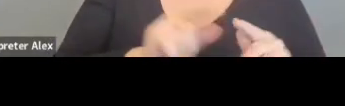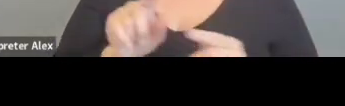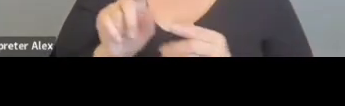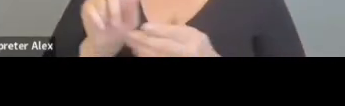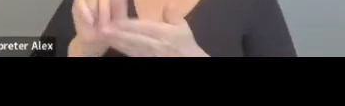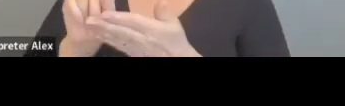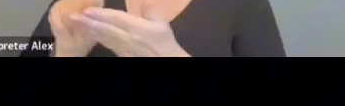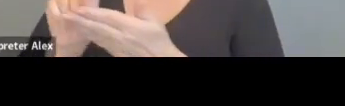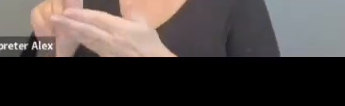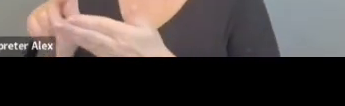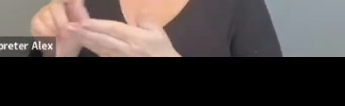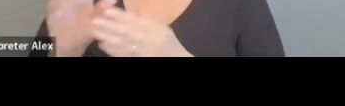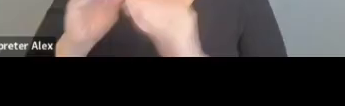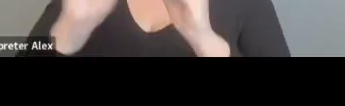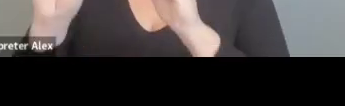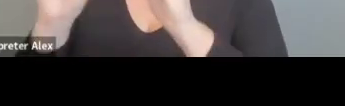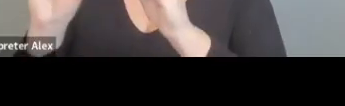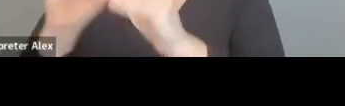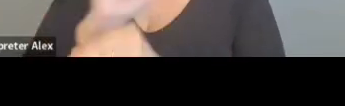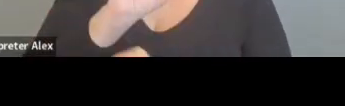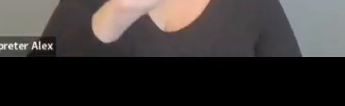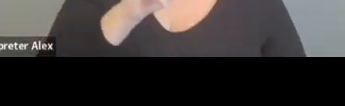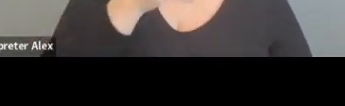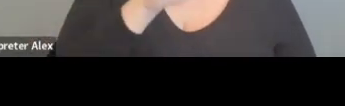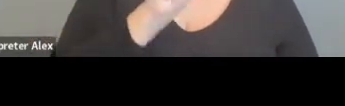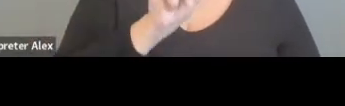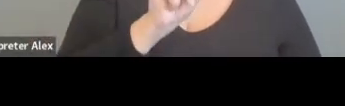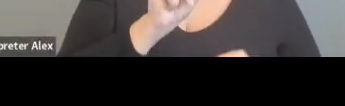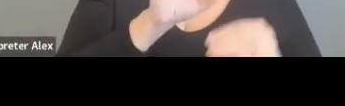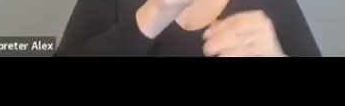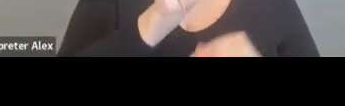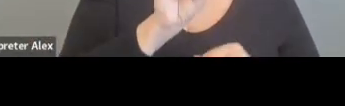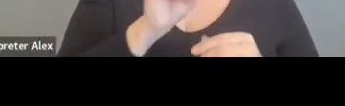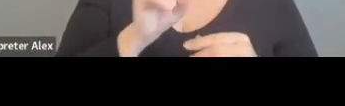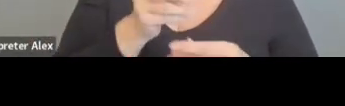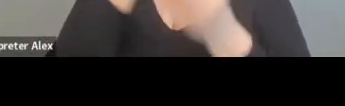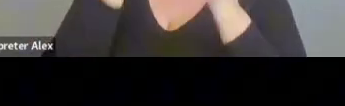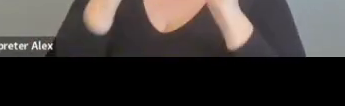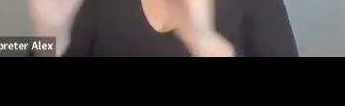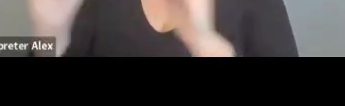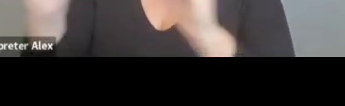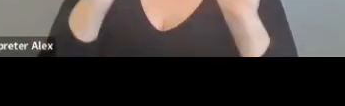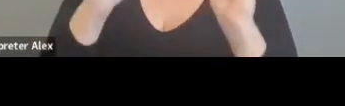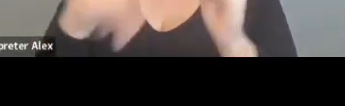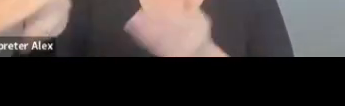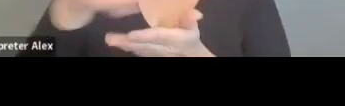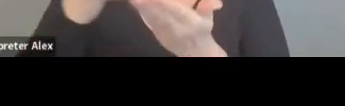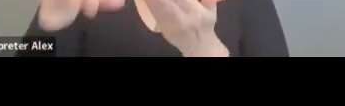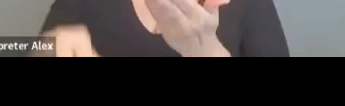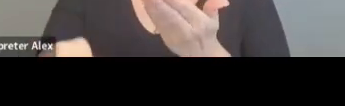to teach the inputted quorum code to a class of students. Then the teacher can download the 3D printing files